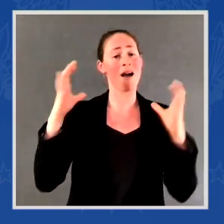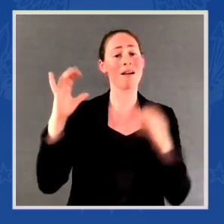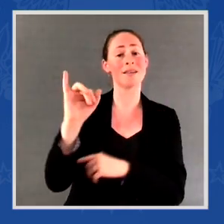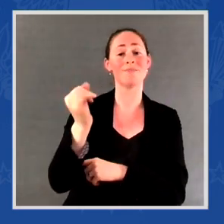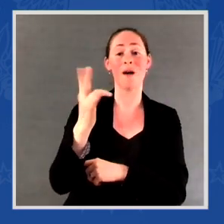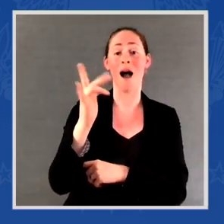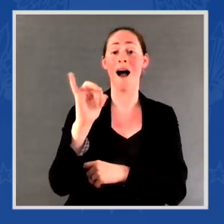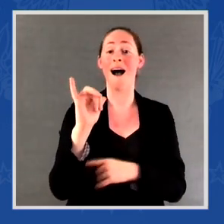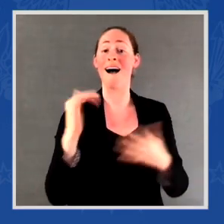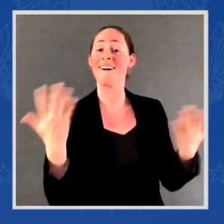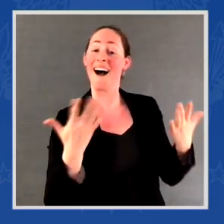from the virus.